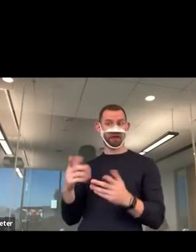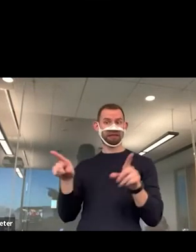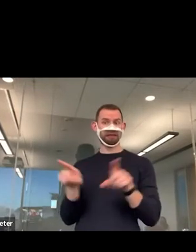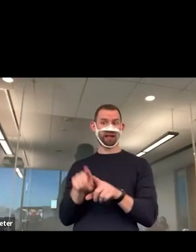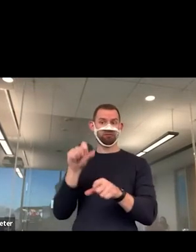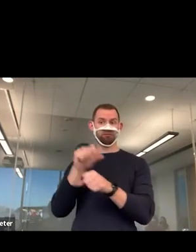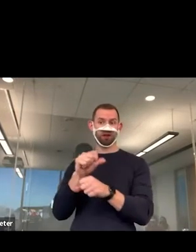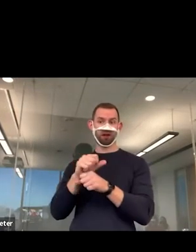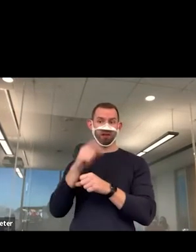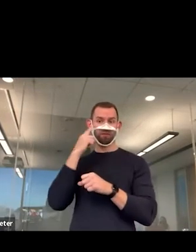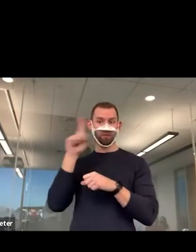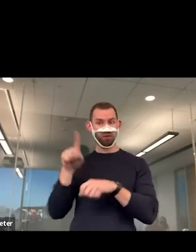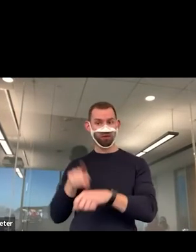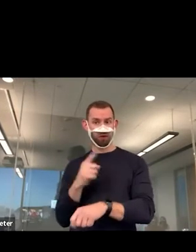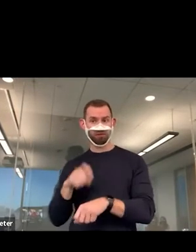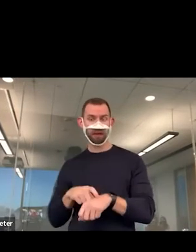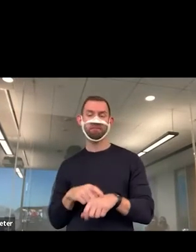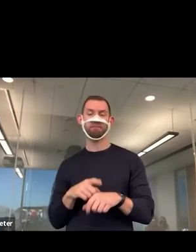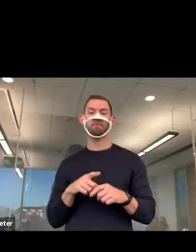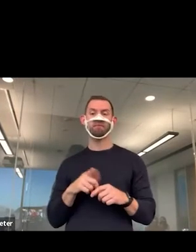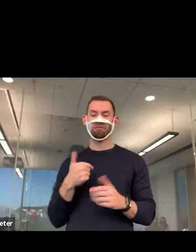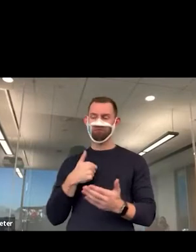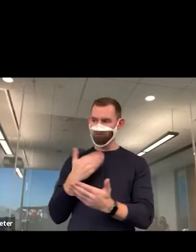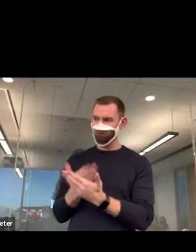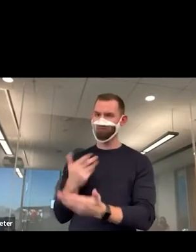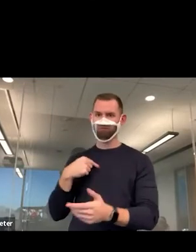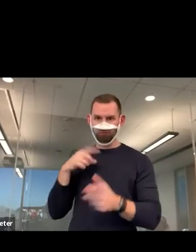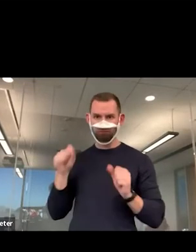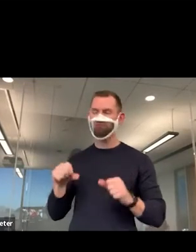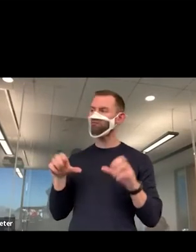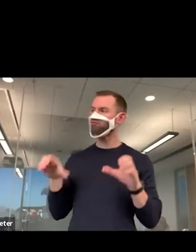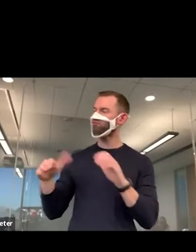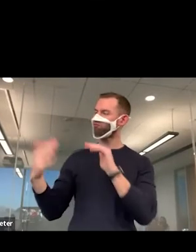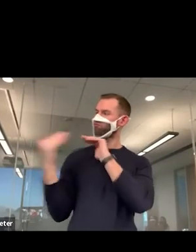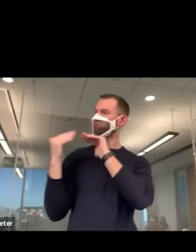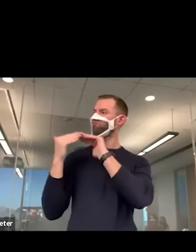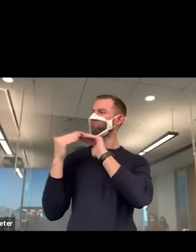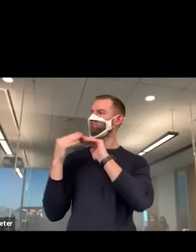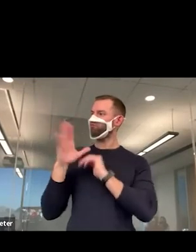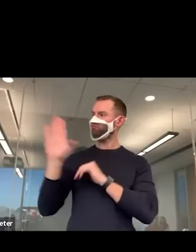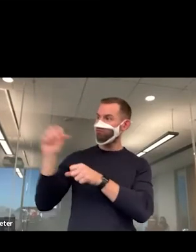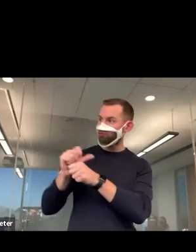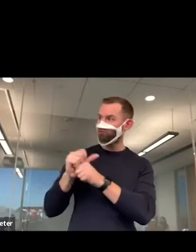you know could prove to people that i could do whatever job they were doing and maybe even